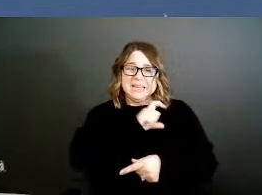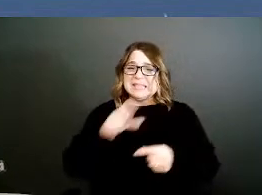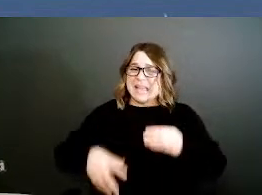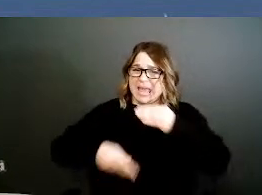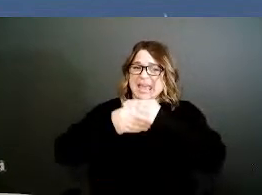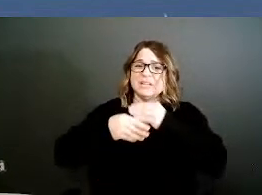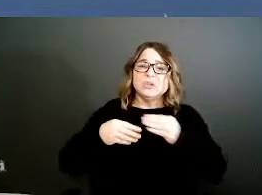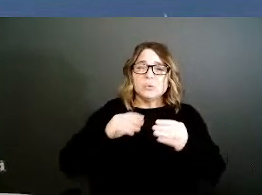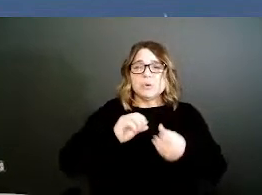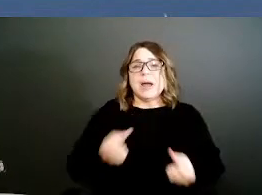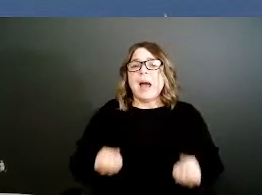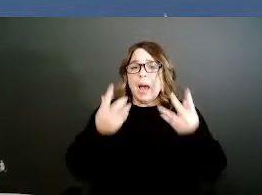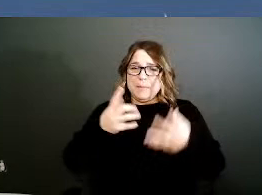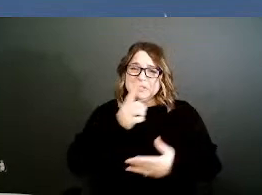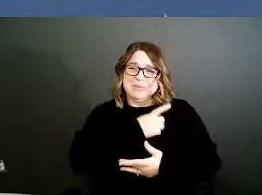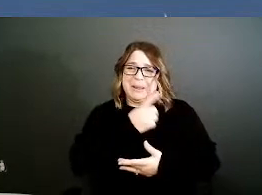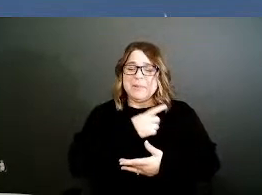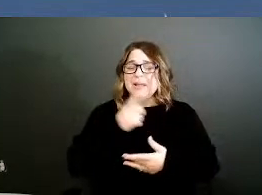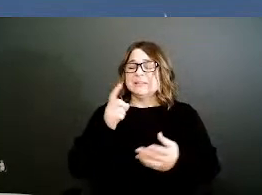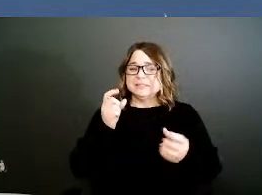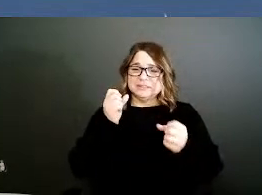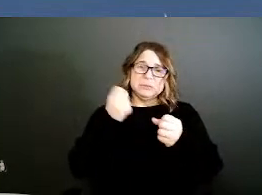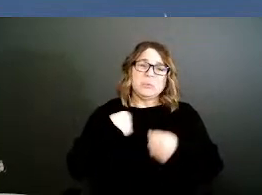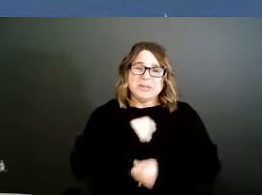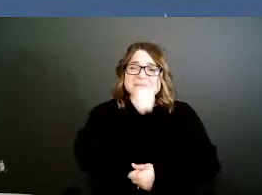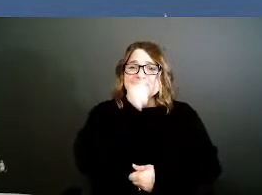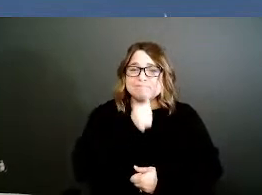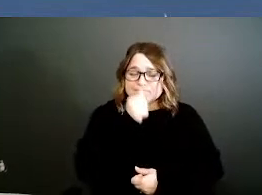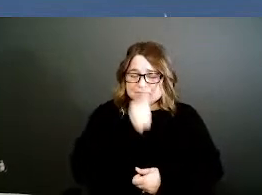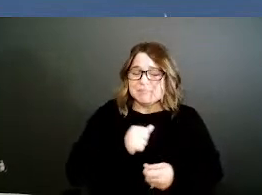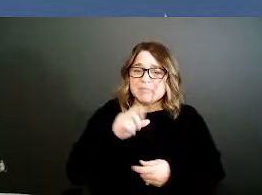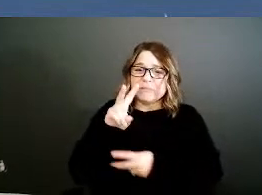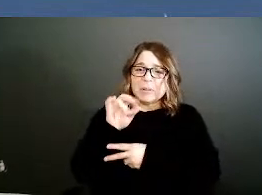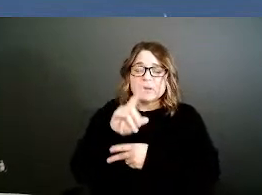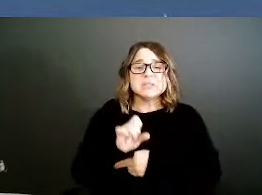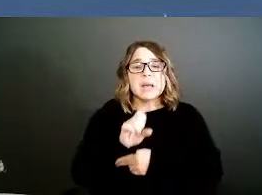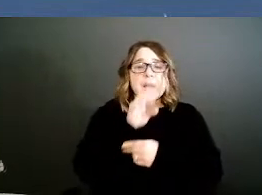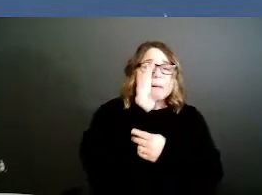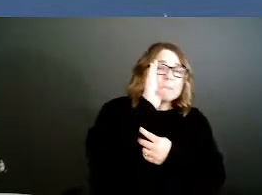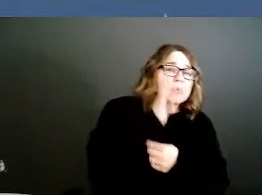AS THEY CONTINUE TO TERRORIZE BLACK, BROWN AND POOR PEOPLE, IT'S CLEAR MPD WANTS US DEAD OR IN JAIL.